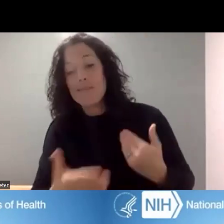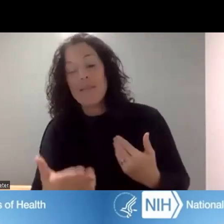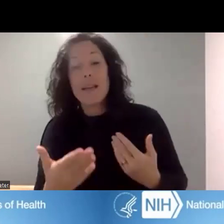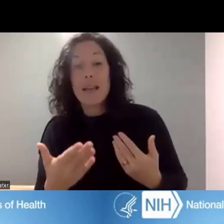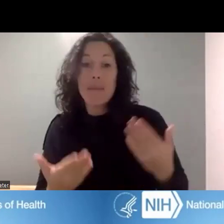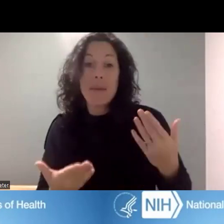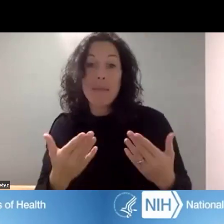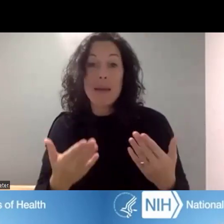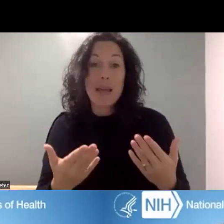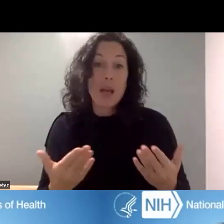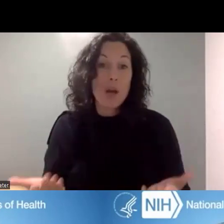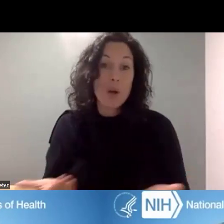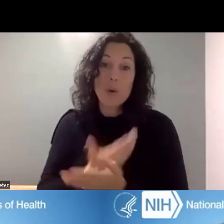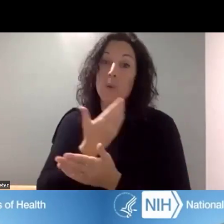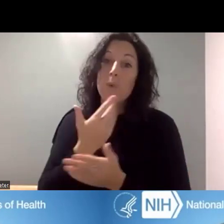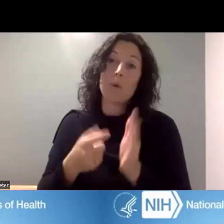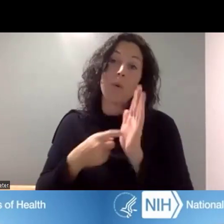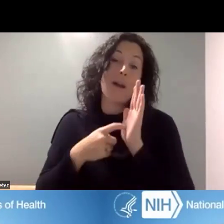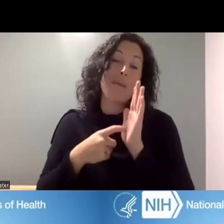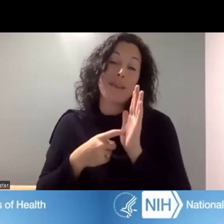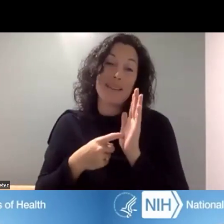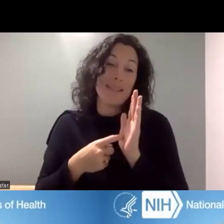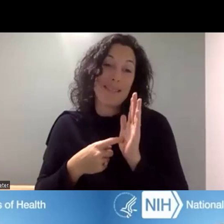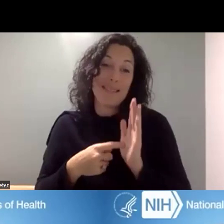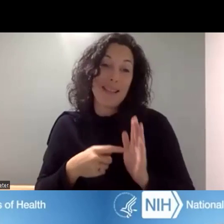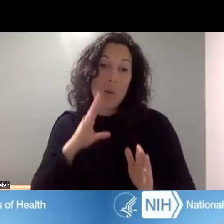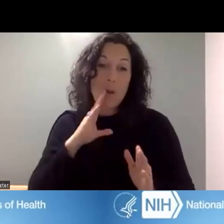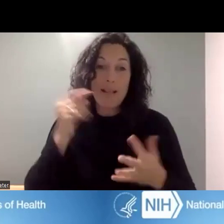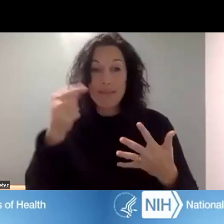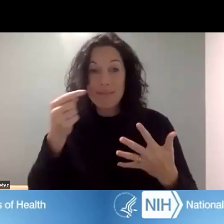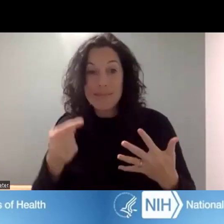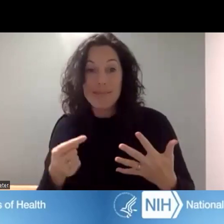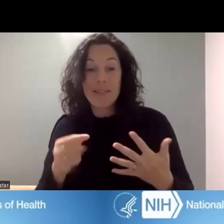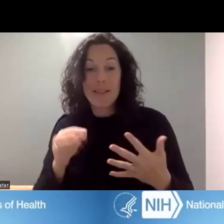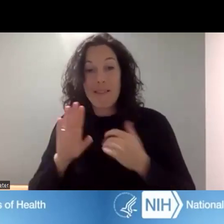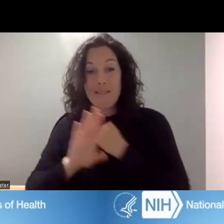a new requirement that outlines the foreign support as well.